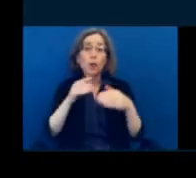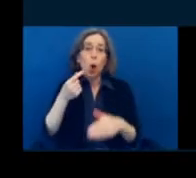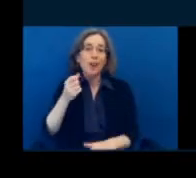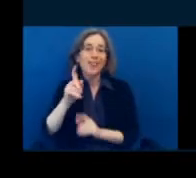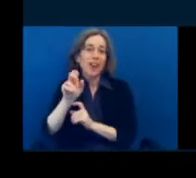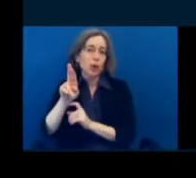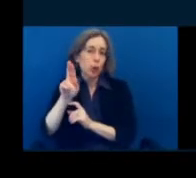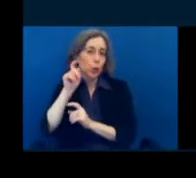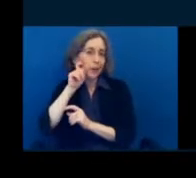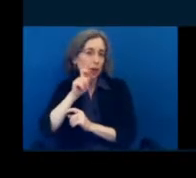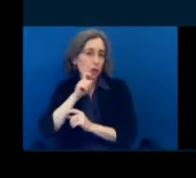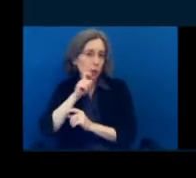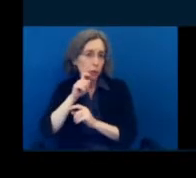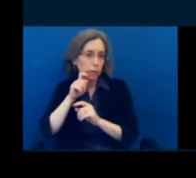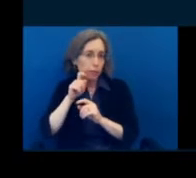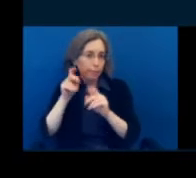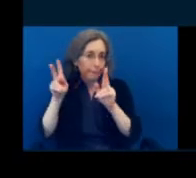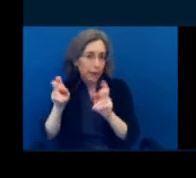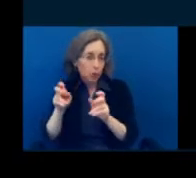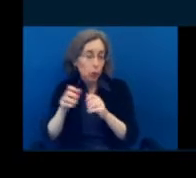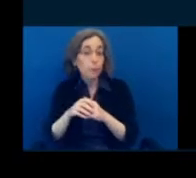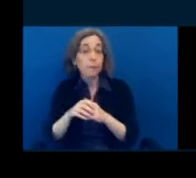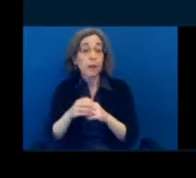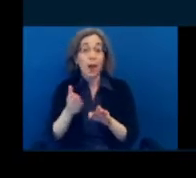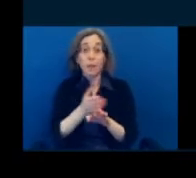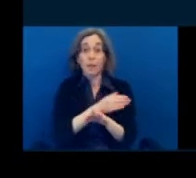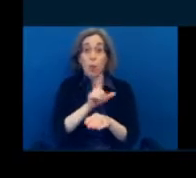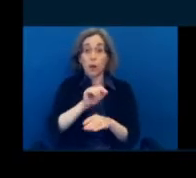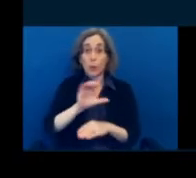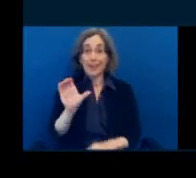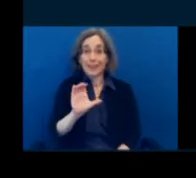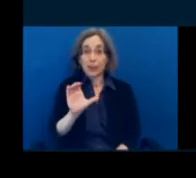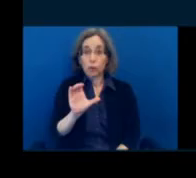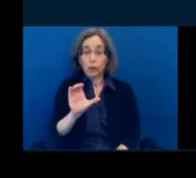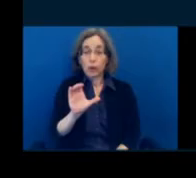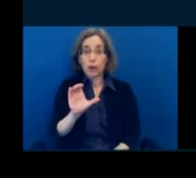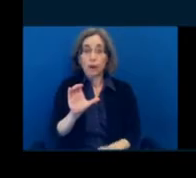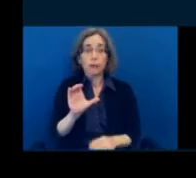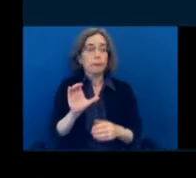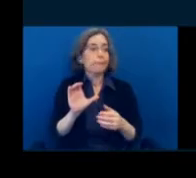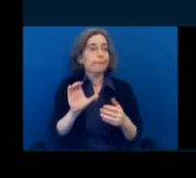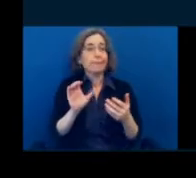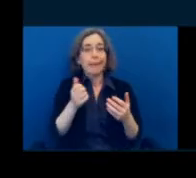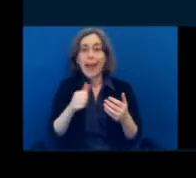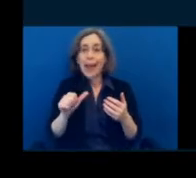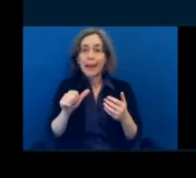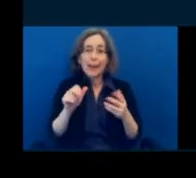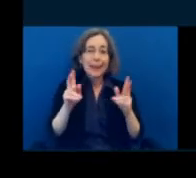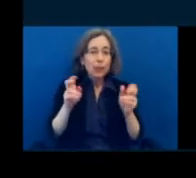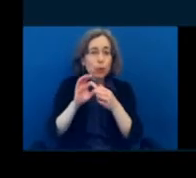ANATOMICAL IMAGES. UNTIL THE 20th CENTURY ISSUES OF SEX, GENDER, GENDER IDENTITY